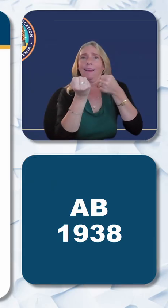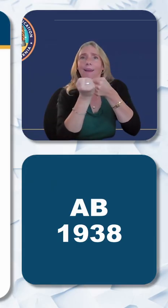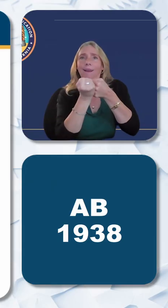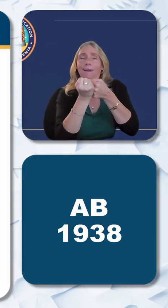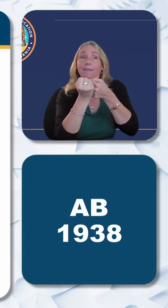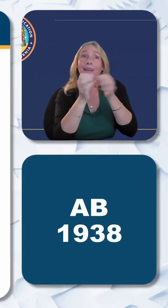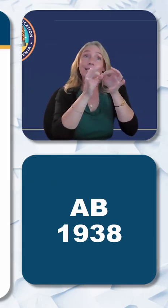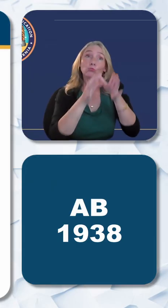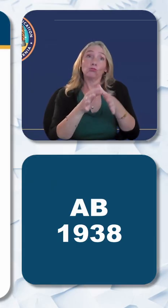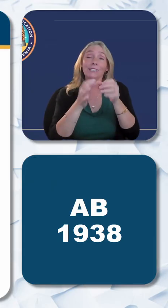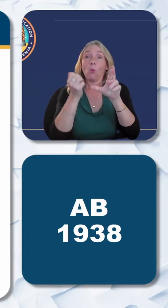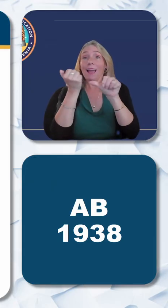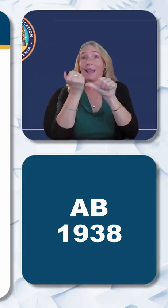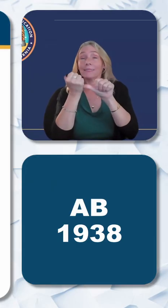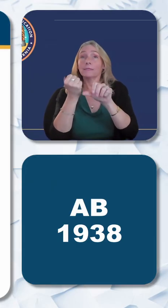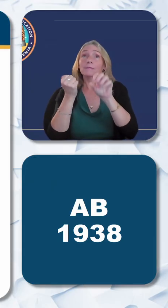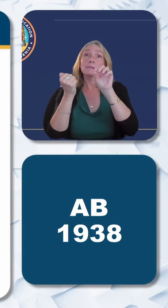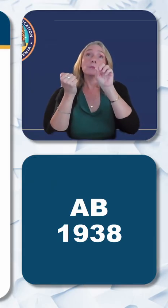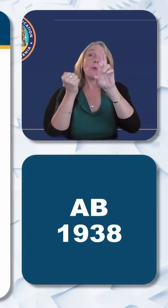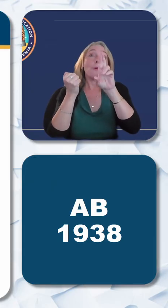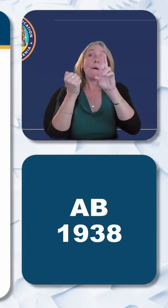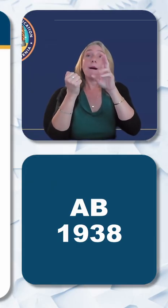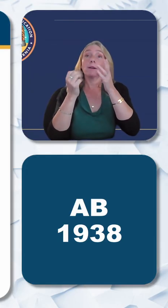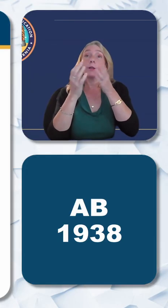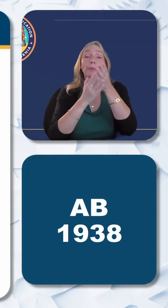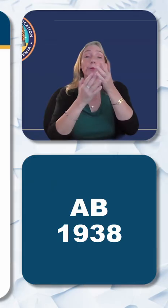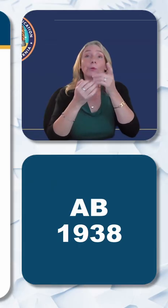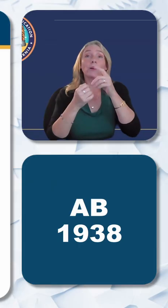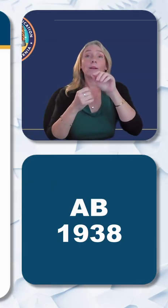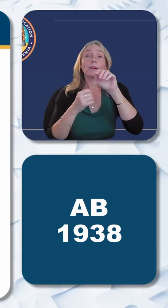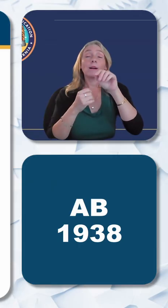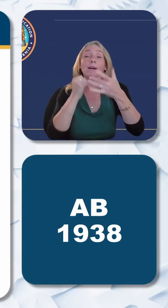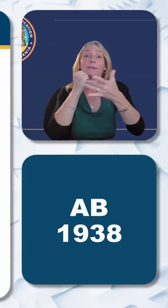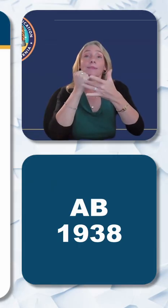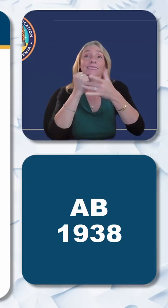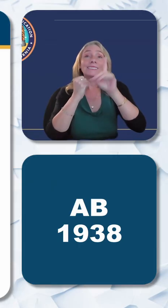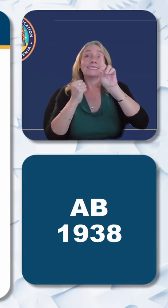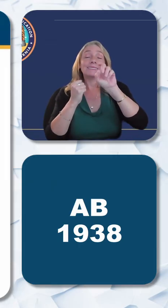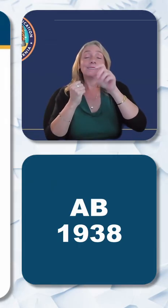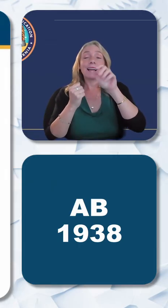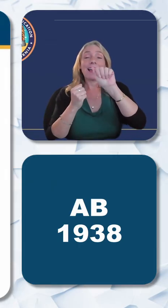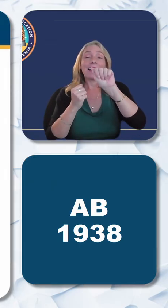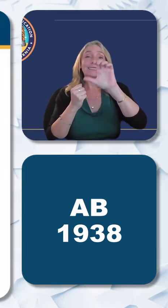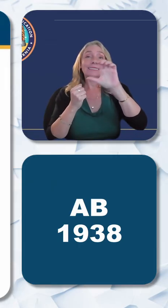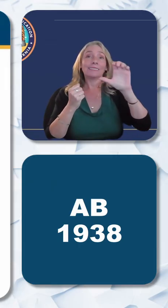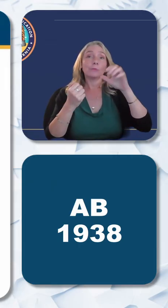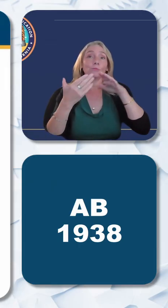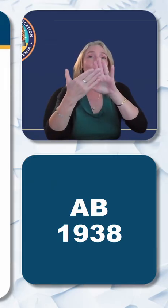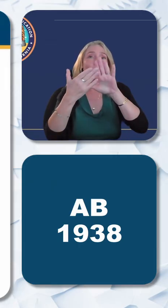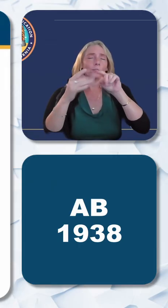their teacher without any other support. Say, interpreters, aides